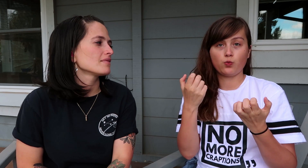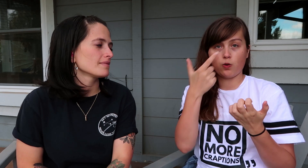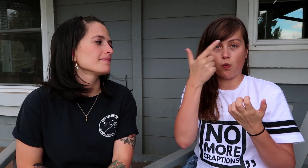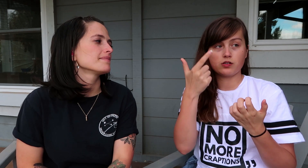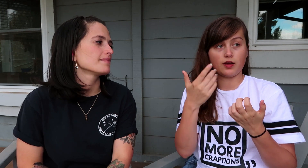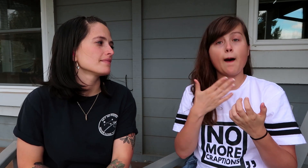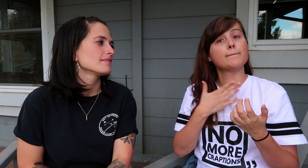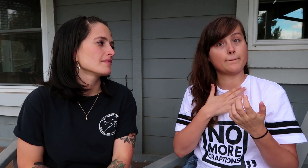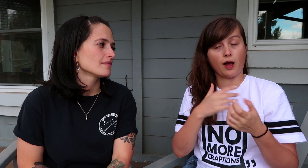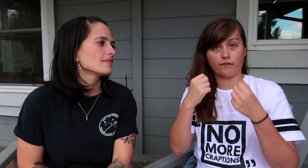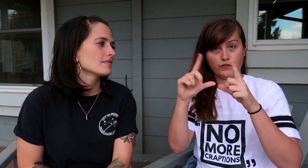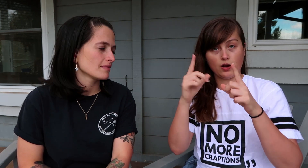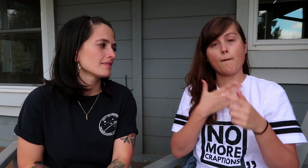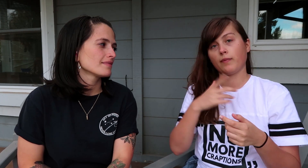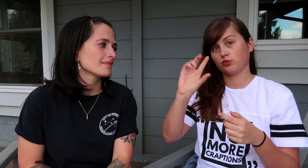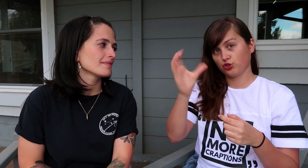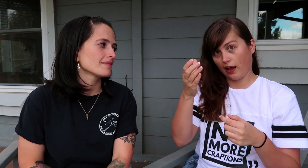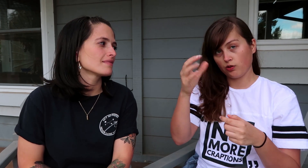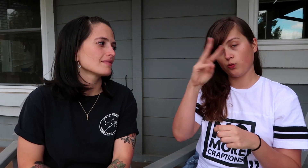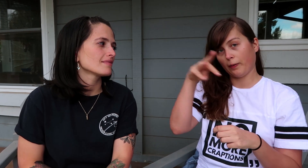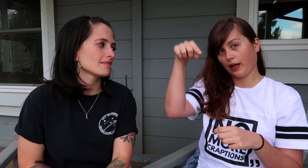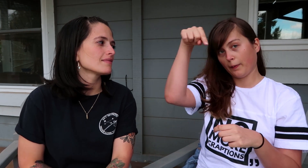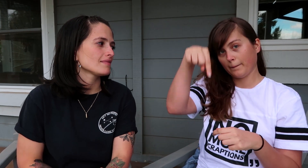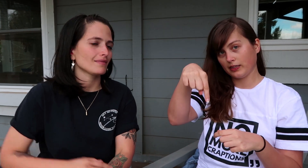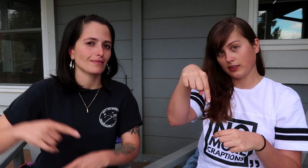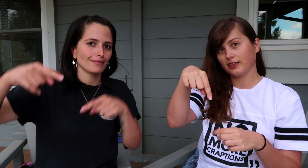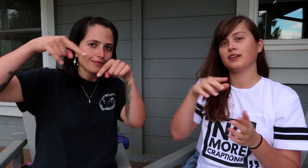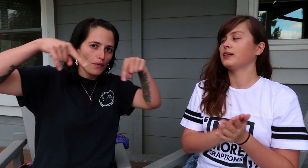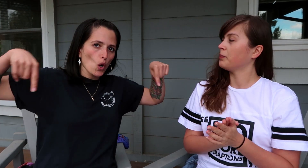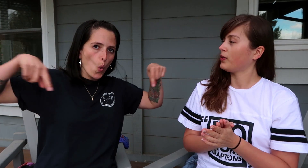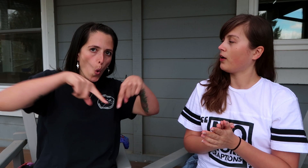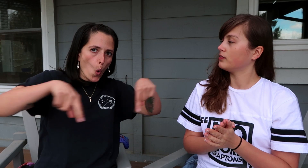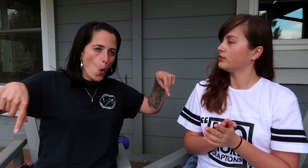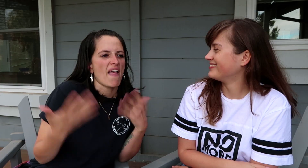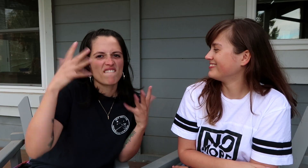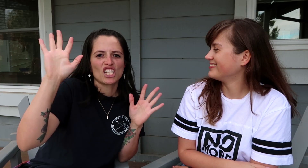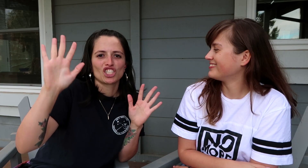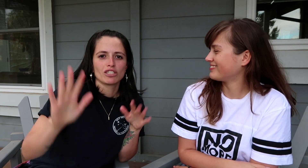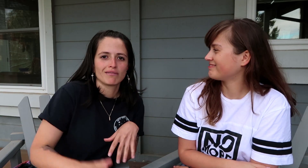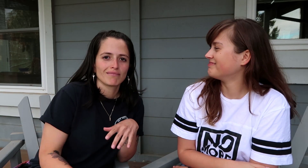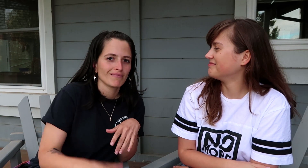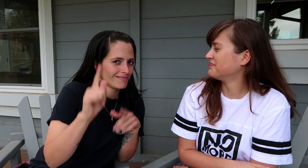if you want to watch my video on my channel, the link will be posted below. J: I think we're finished...